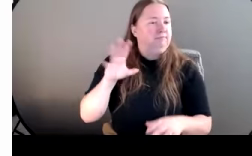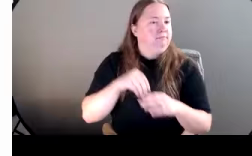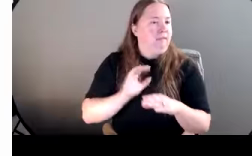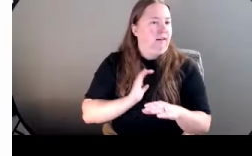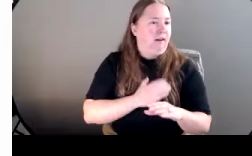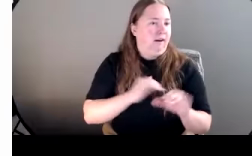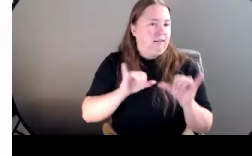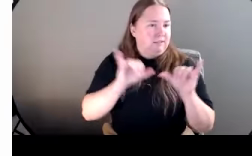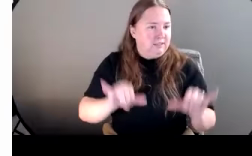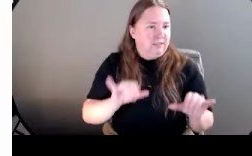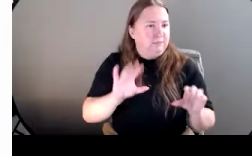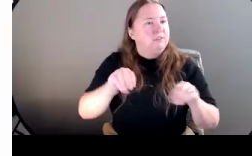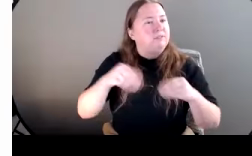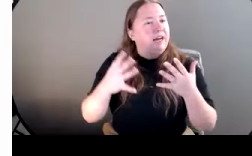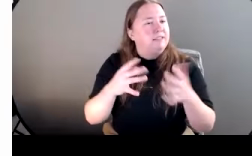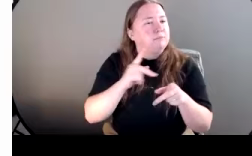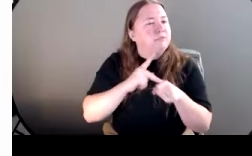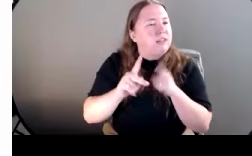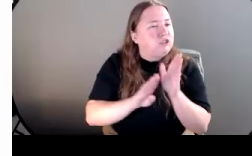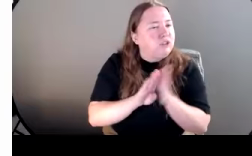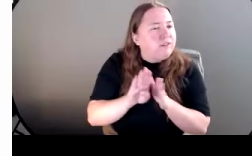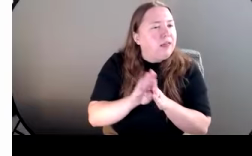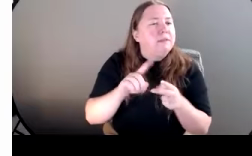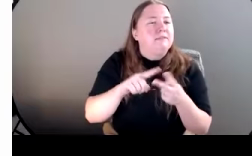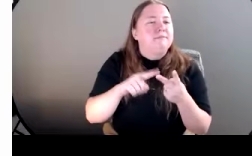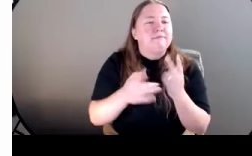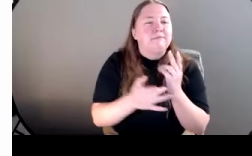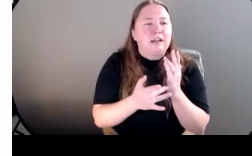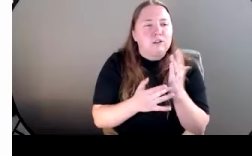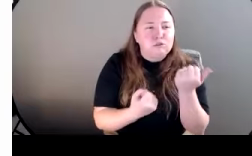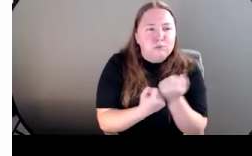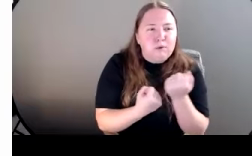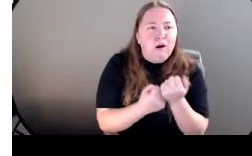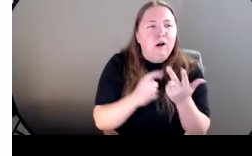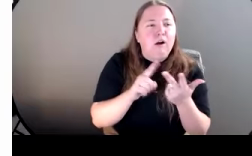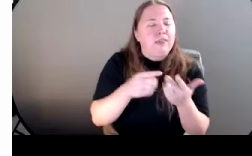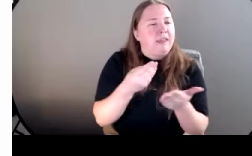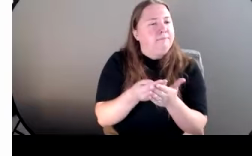technical support. They also fund or help fund RFPs and different projects